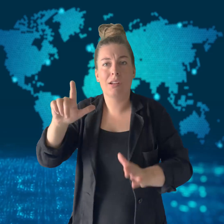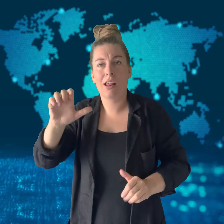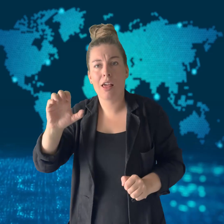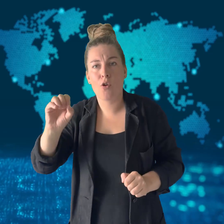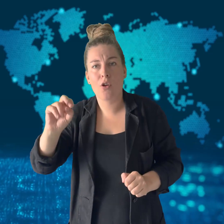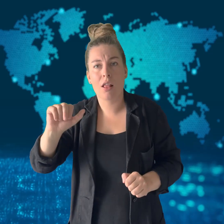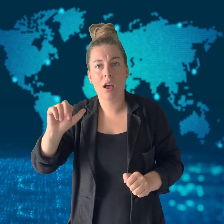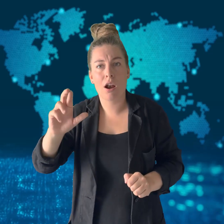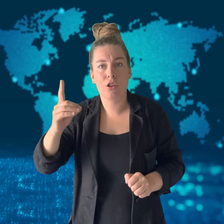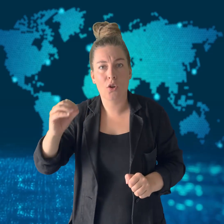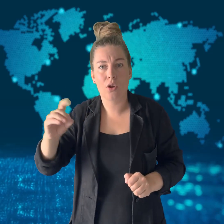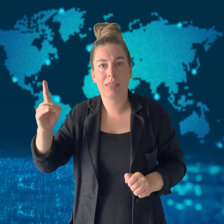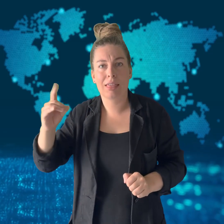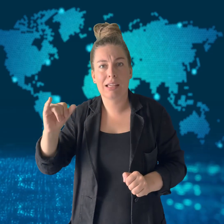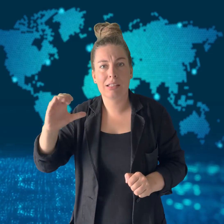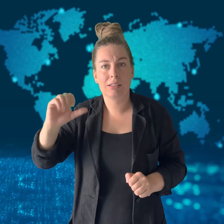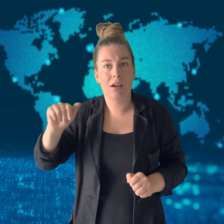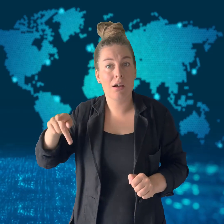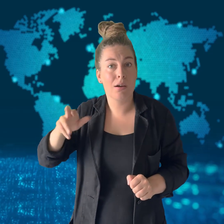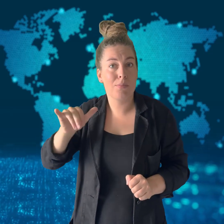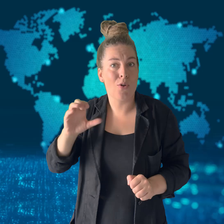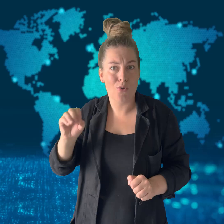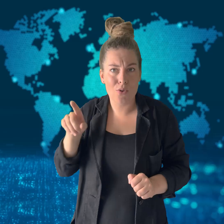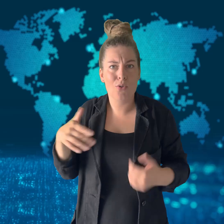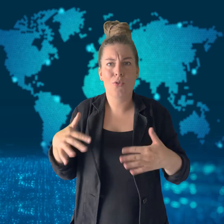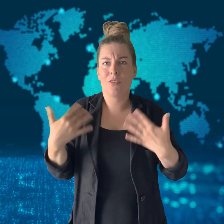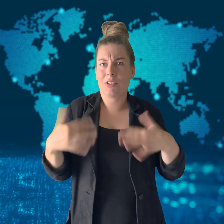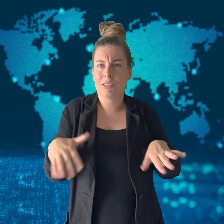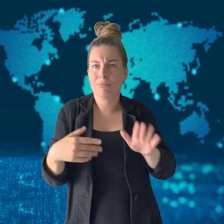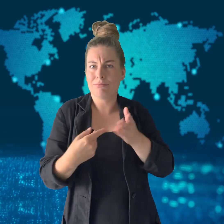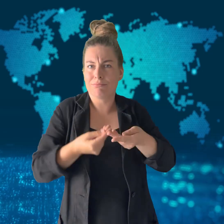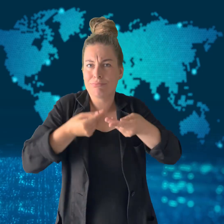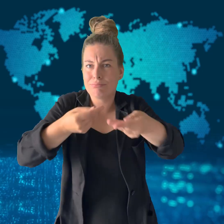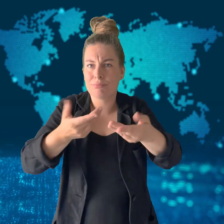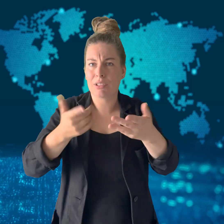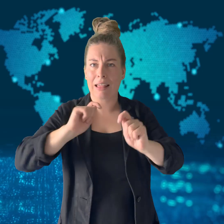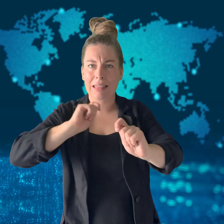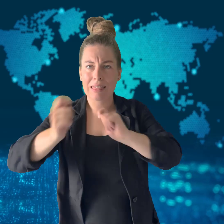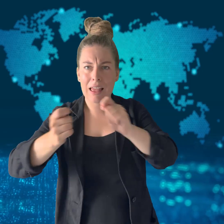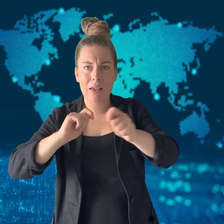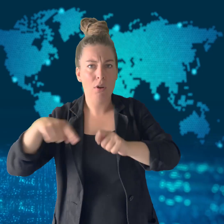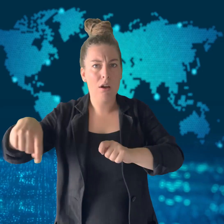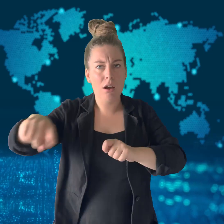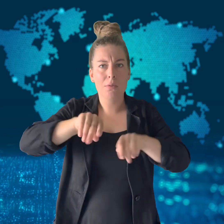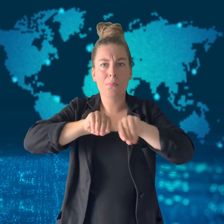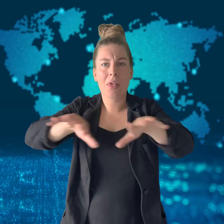They have been returned to their homes.